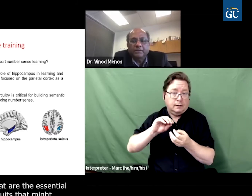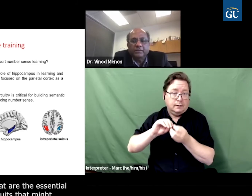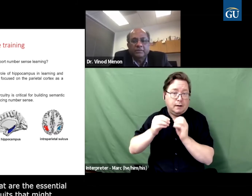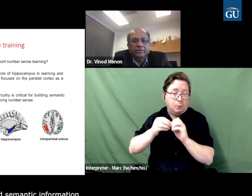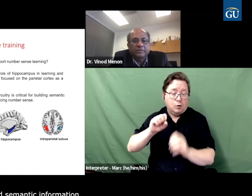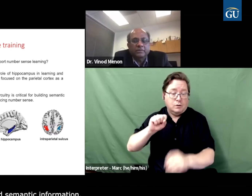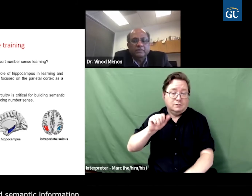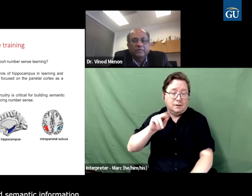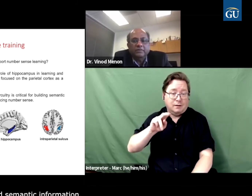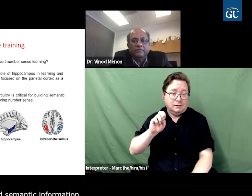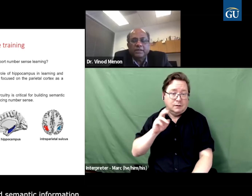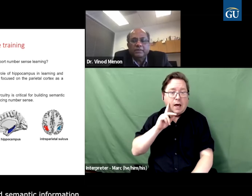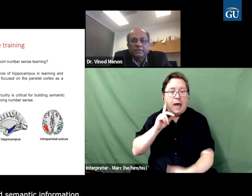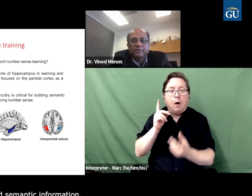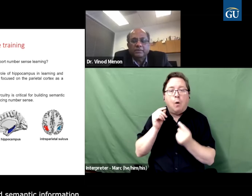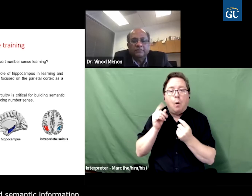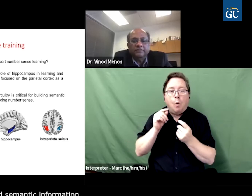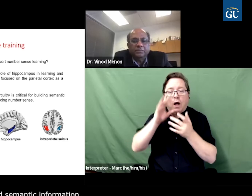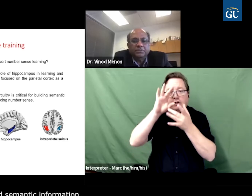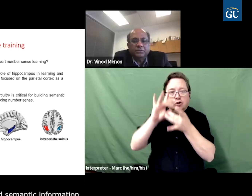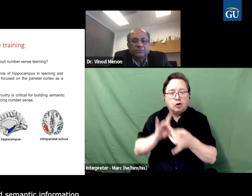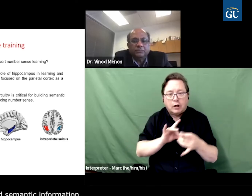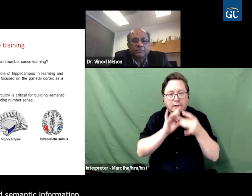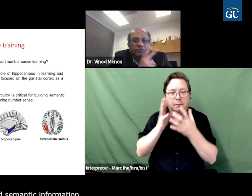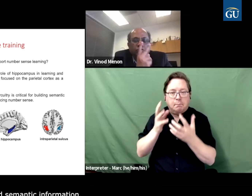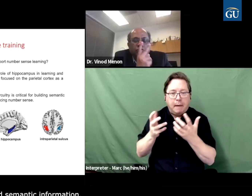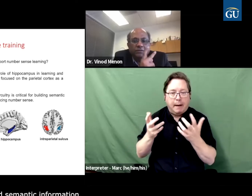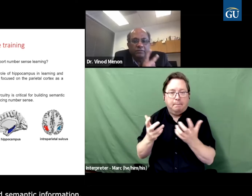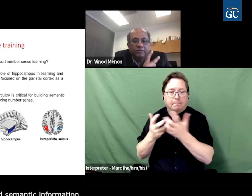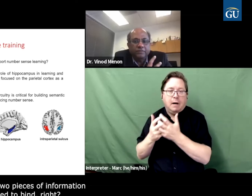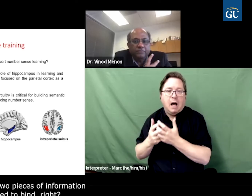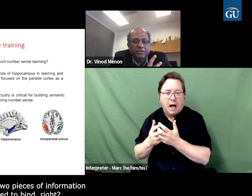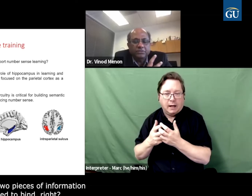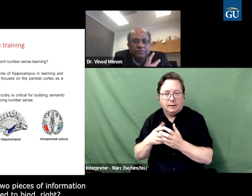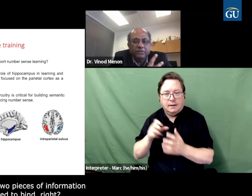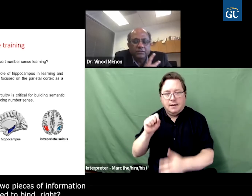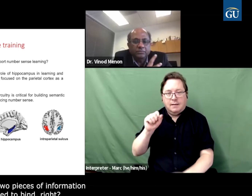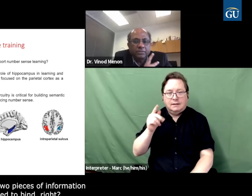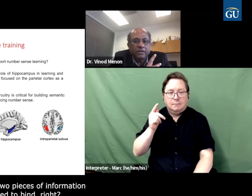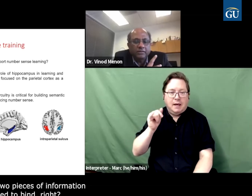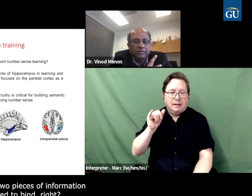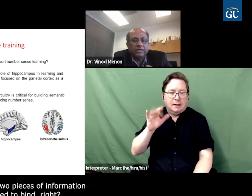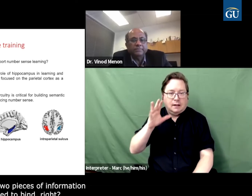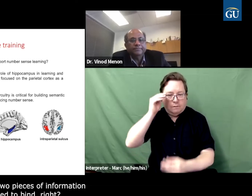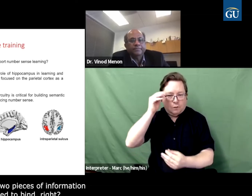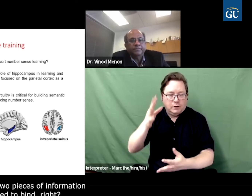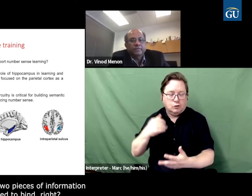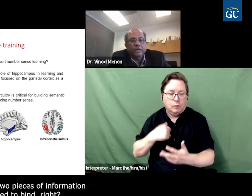might actually bind semantic information so we have two